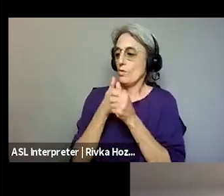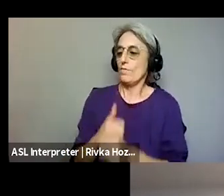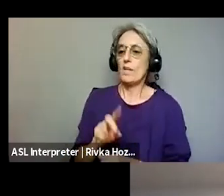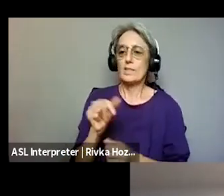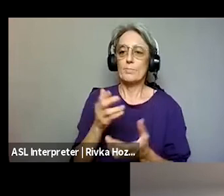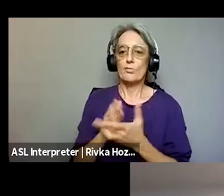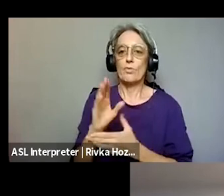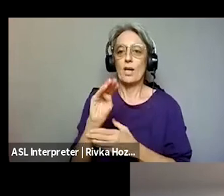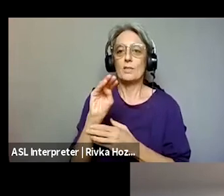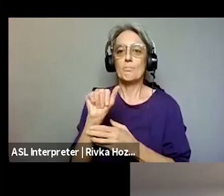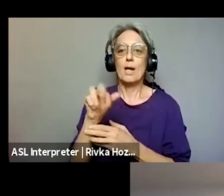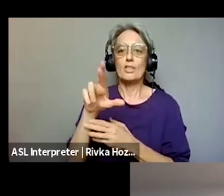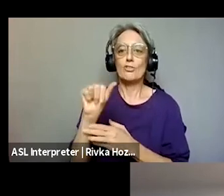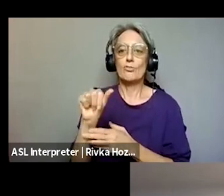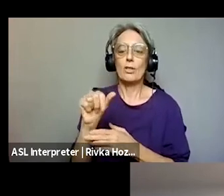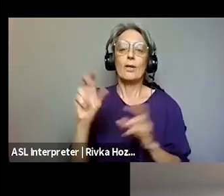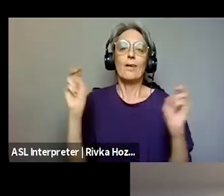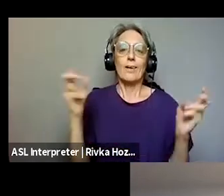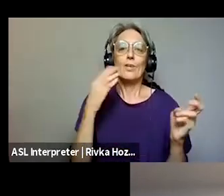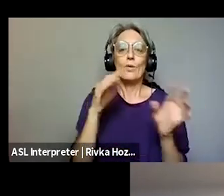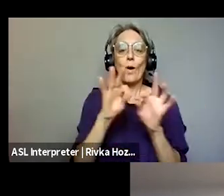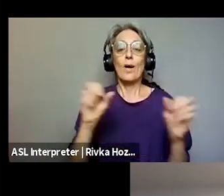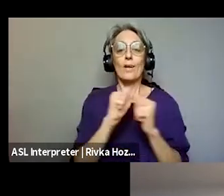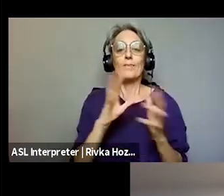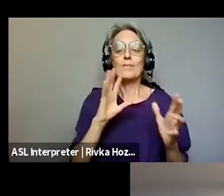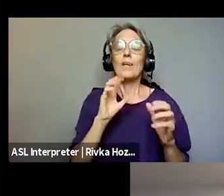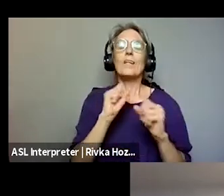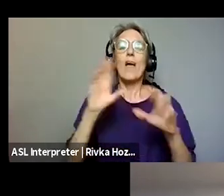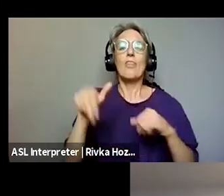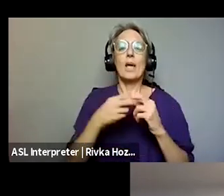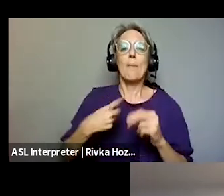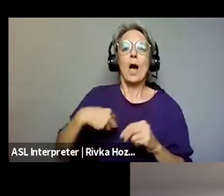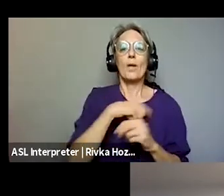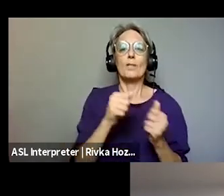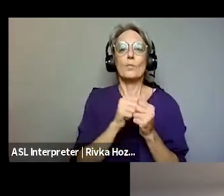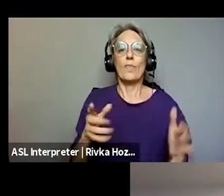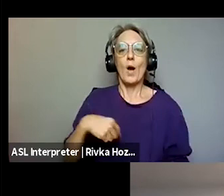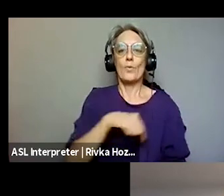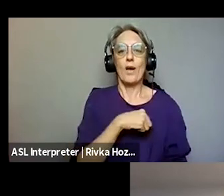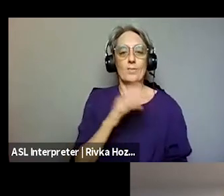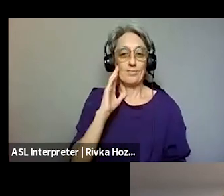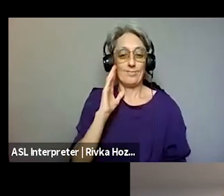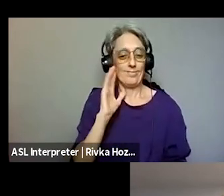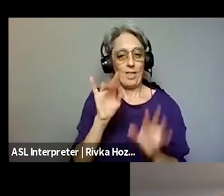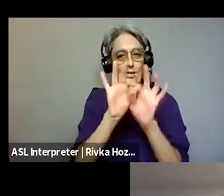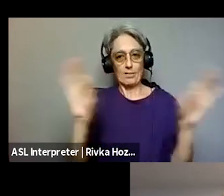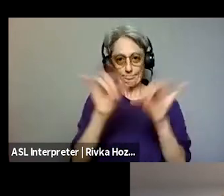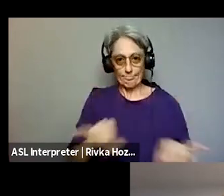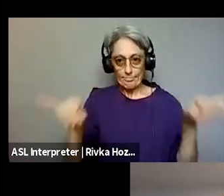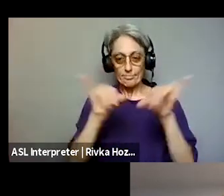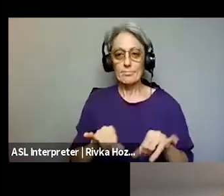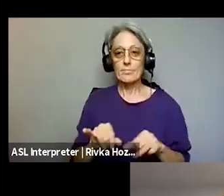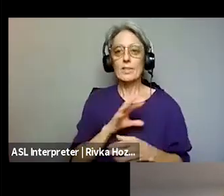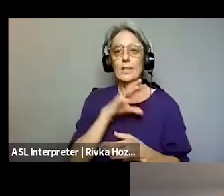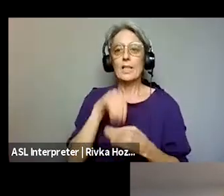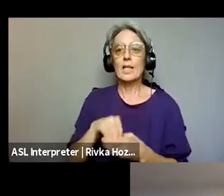on nothing about us without us and having it baked into the FOA makes a big different